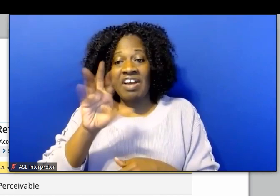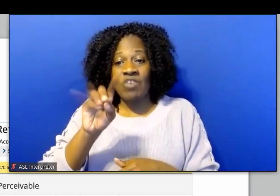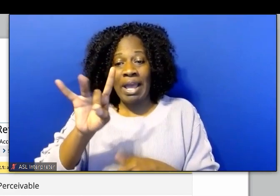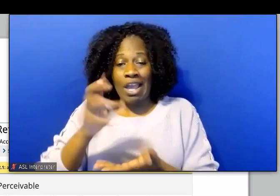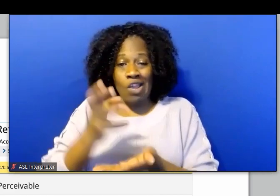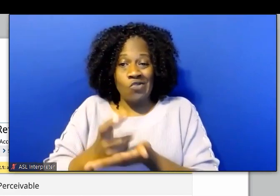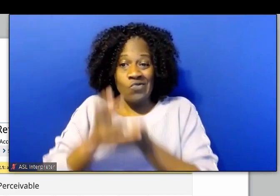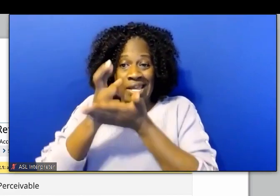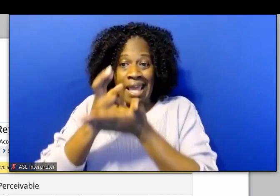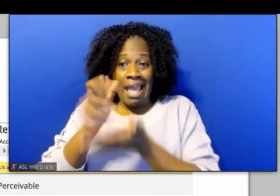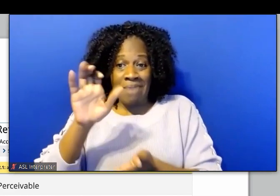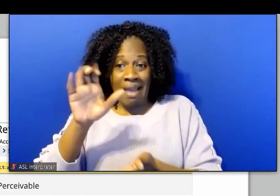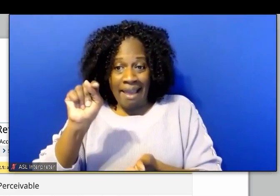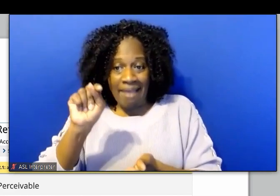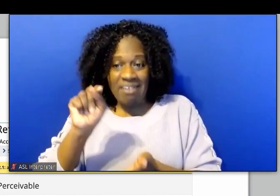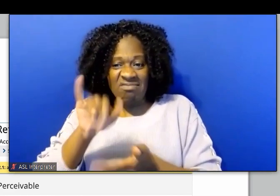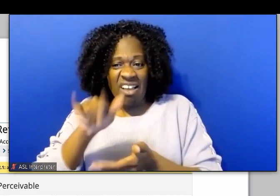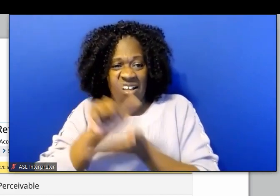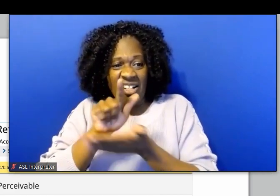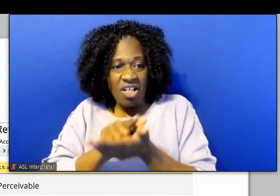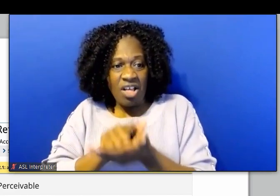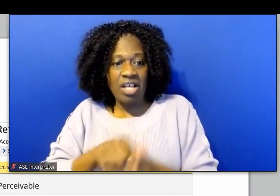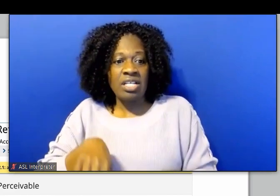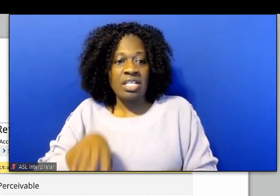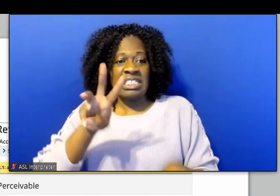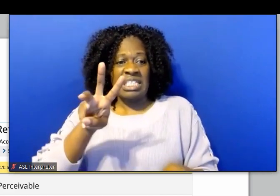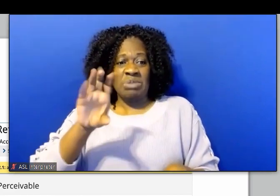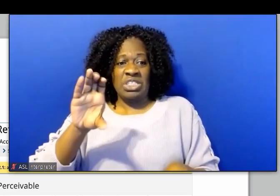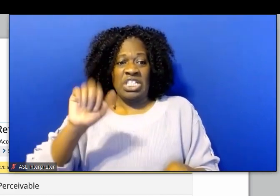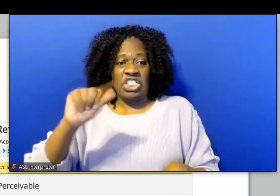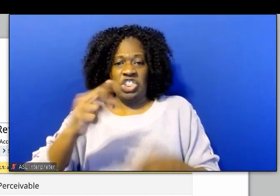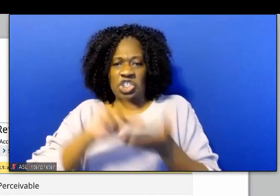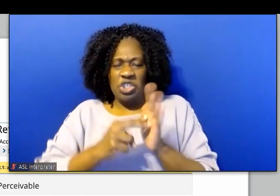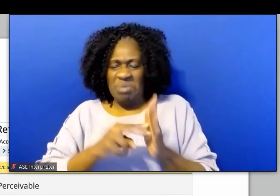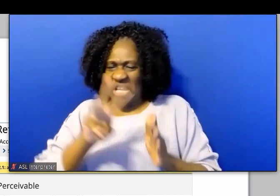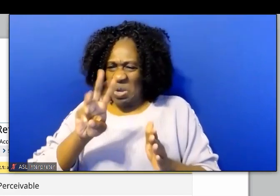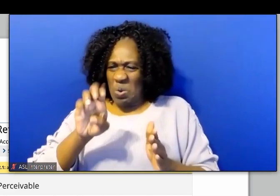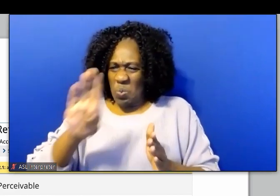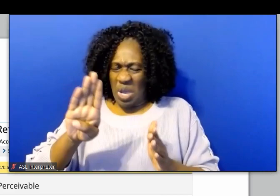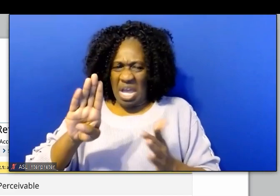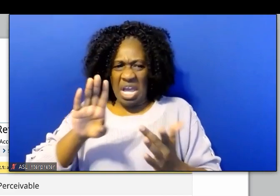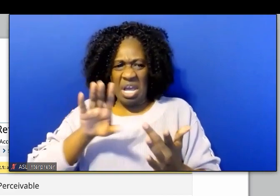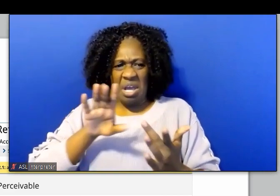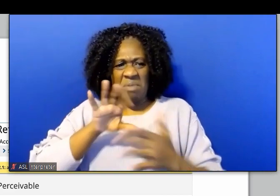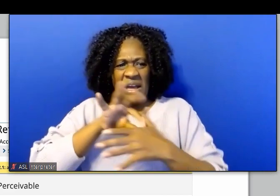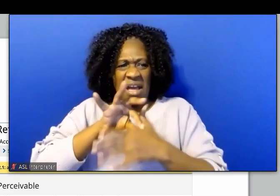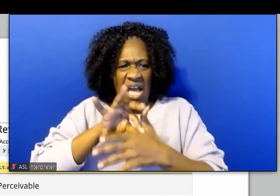and then WCAG that stands for web content accessibility guidelines,